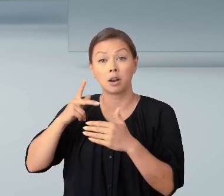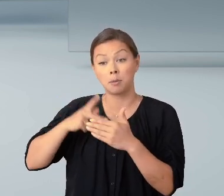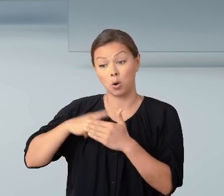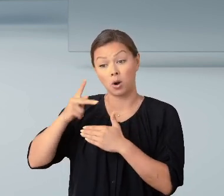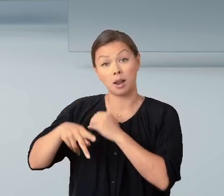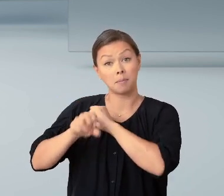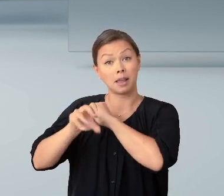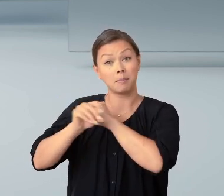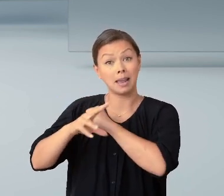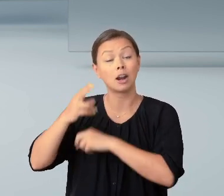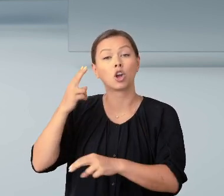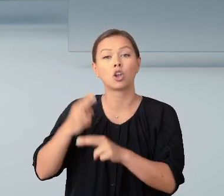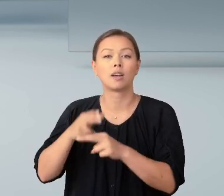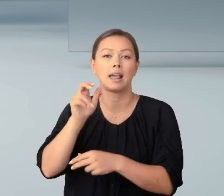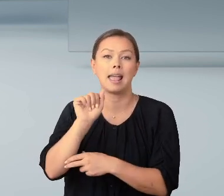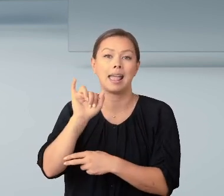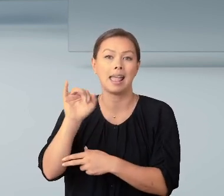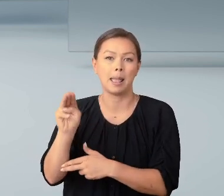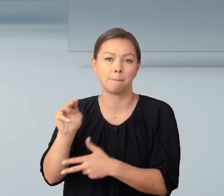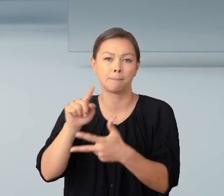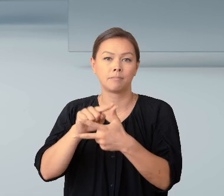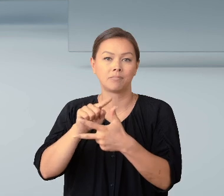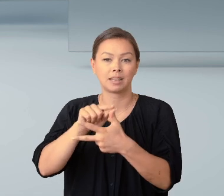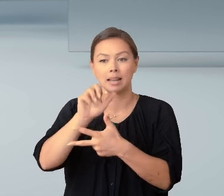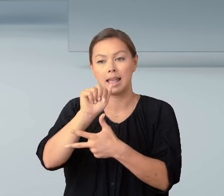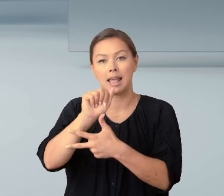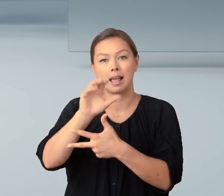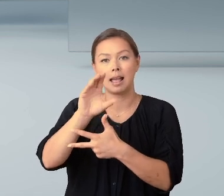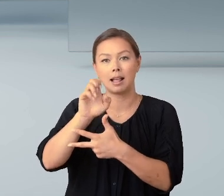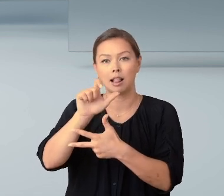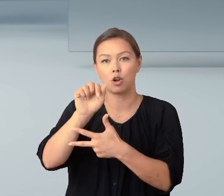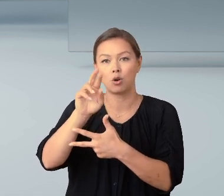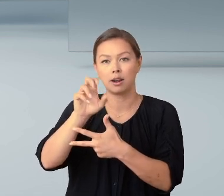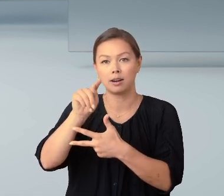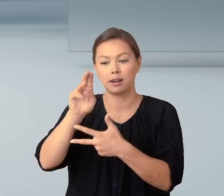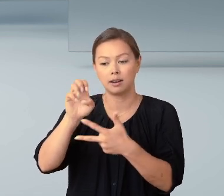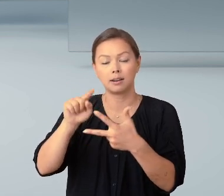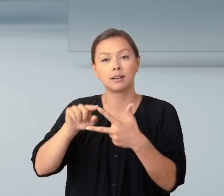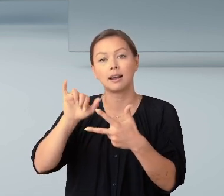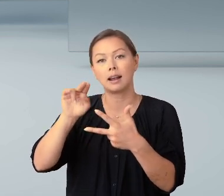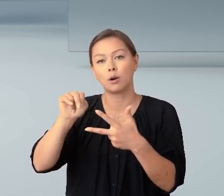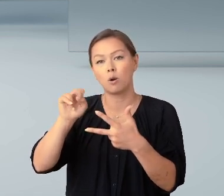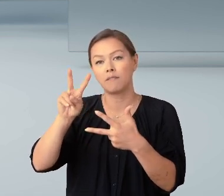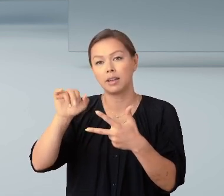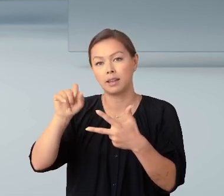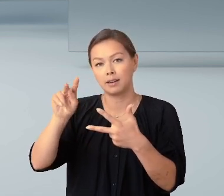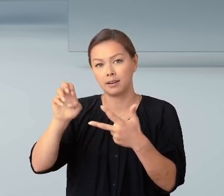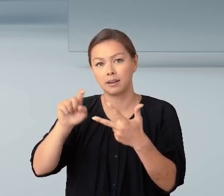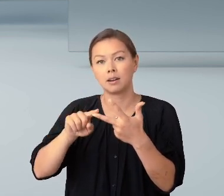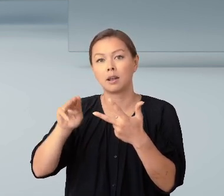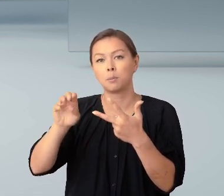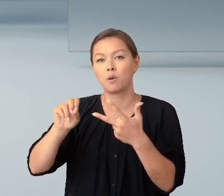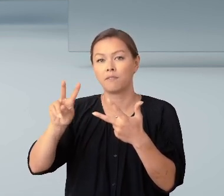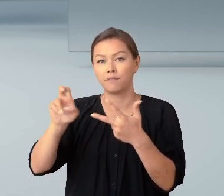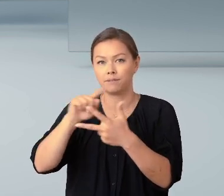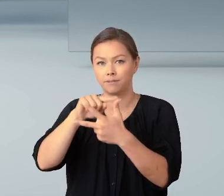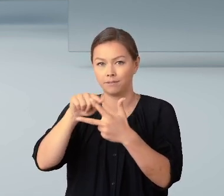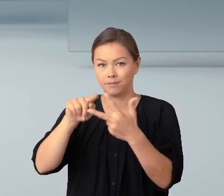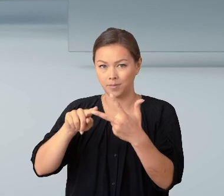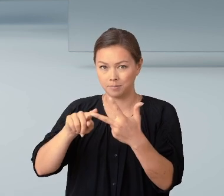this campaign AIM, right? So AIM stands for Accelerate, Innovate, and Move. Now, with this campaign, what